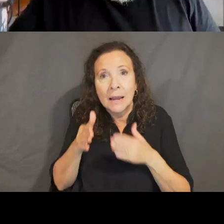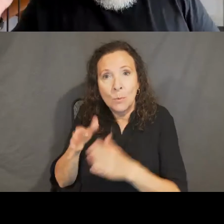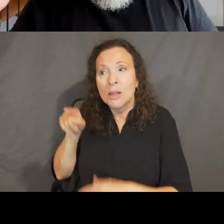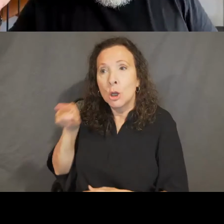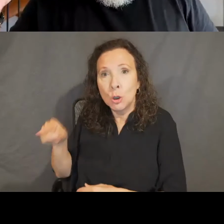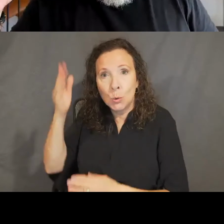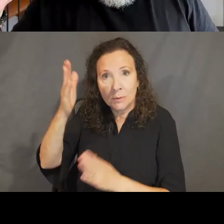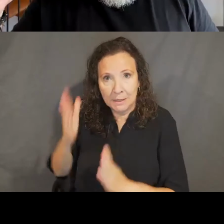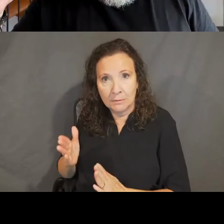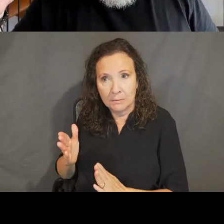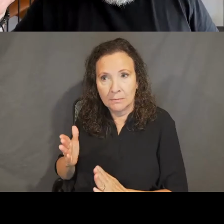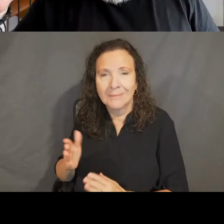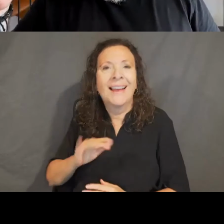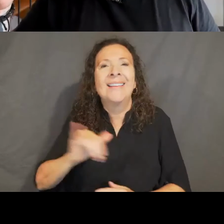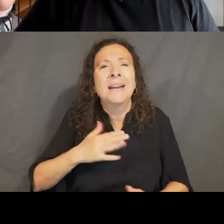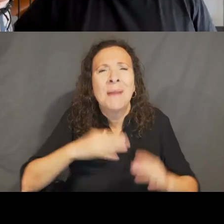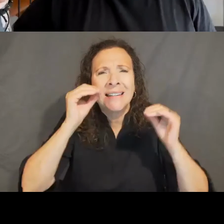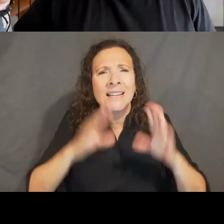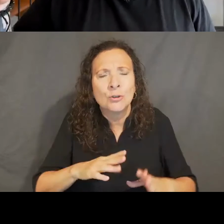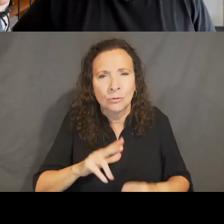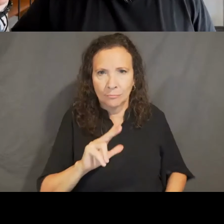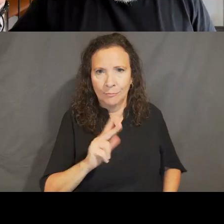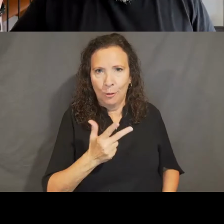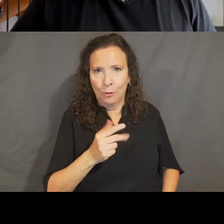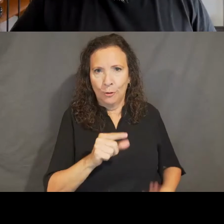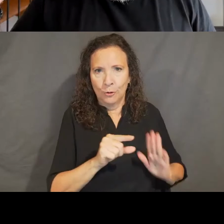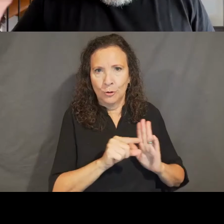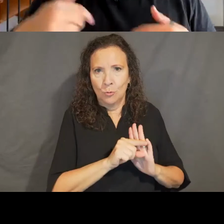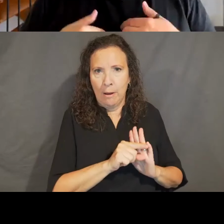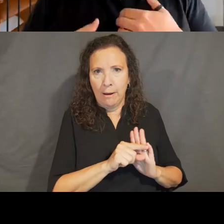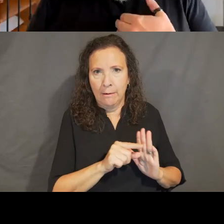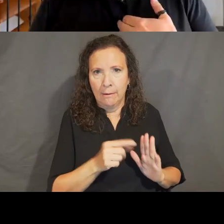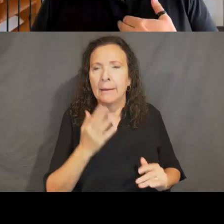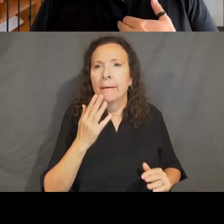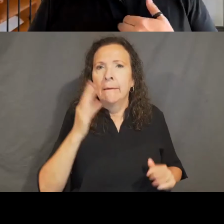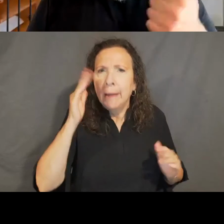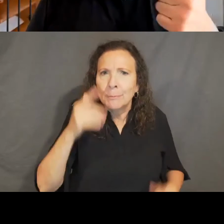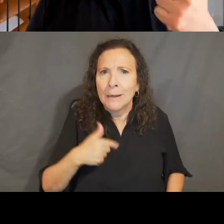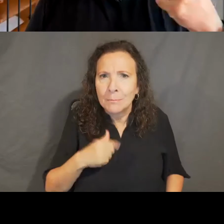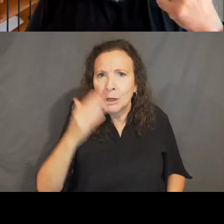My teacher affected everyone to know what burgundy was.